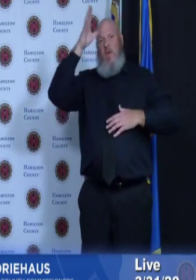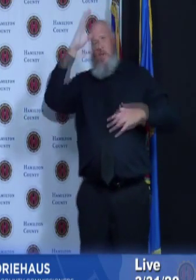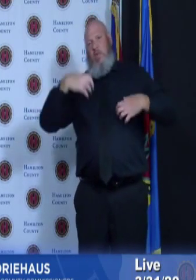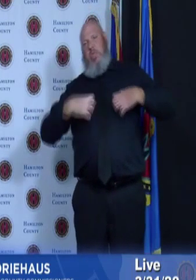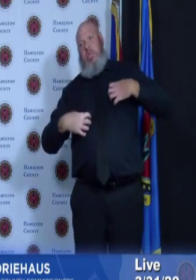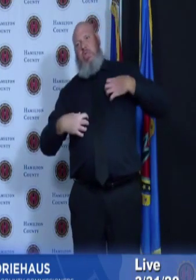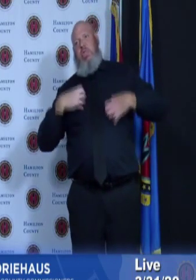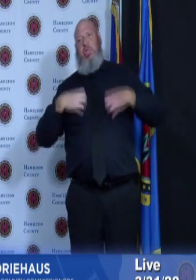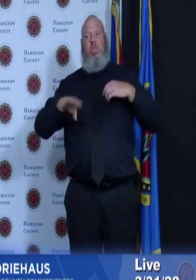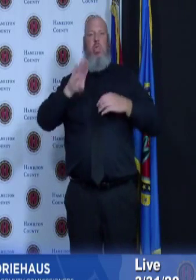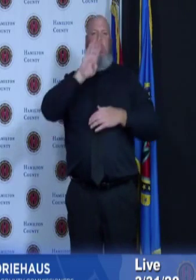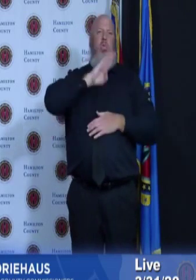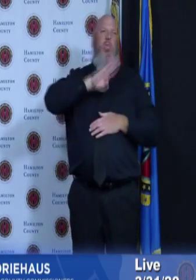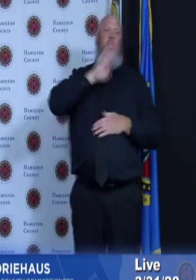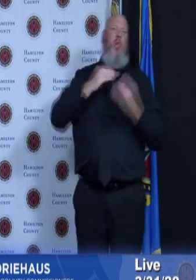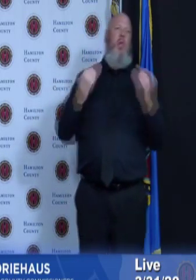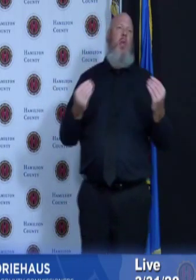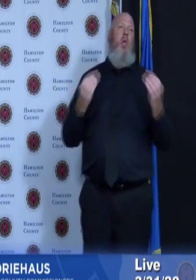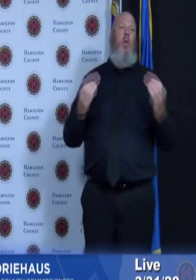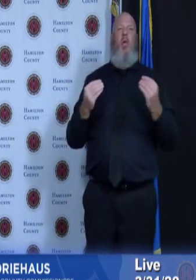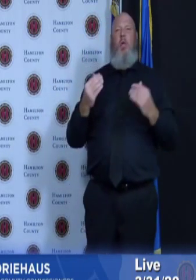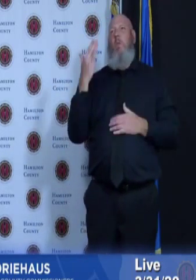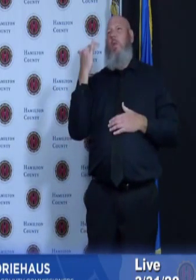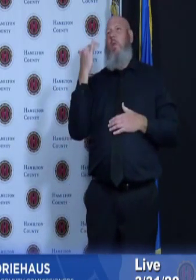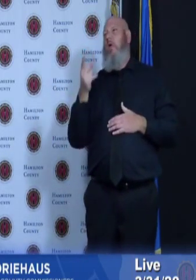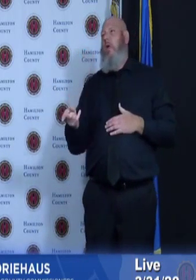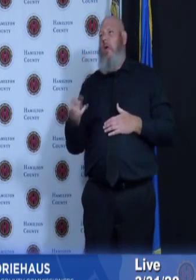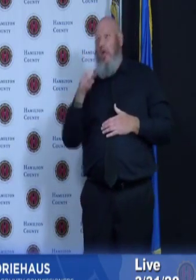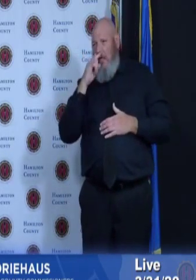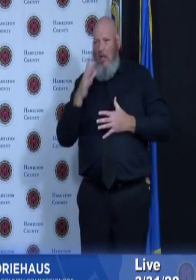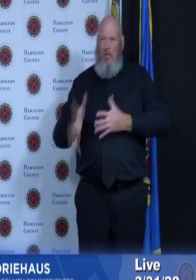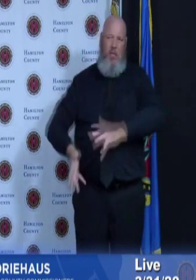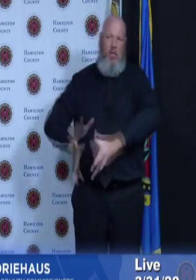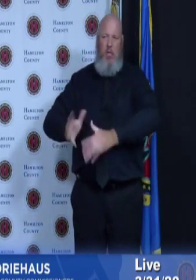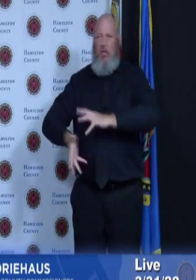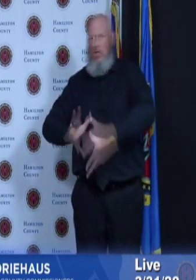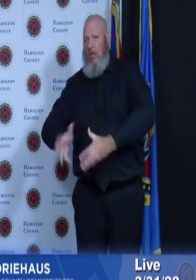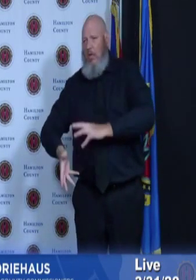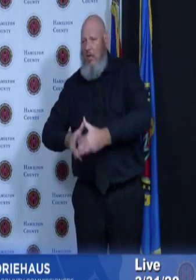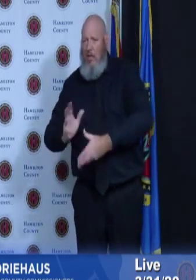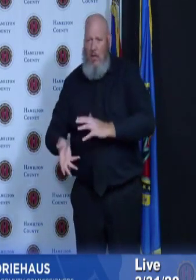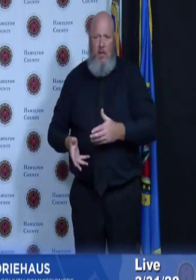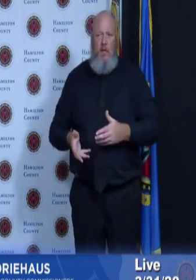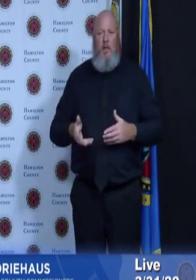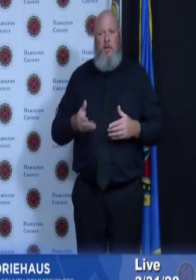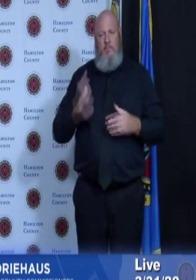the state of Ohio and in Hamilton County and I think it's really important to keep that in mind